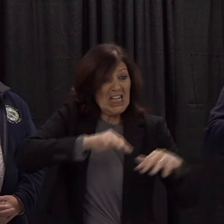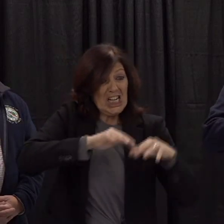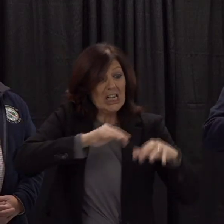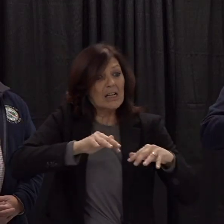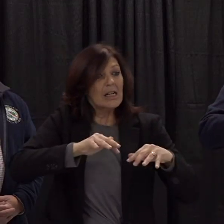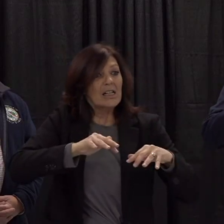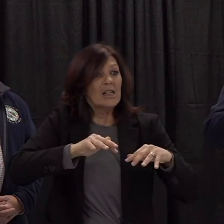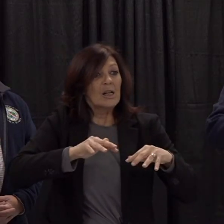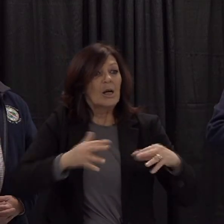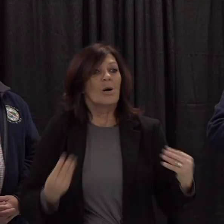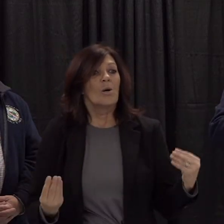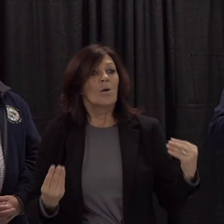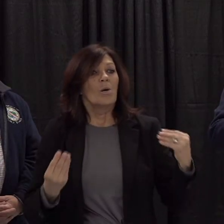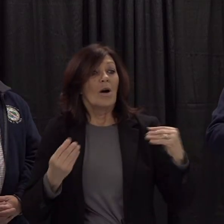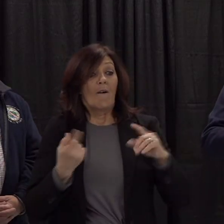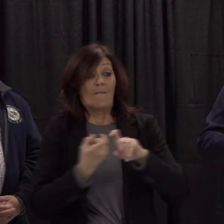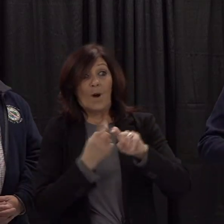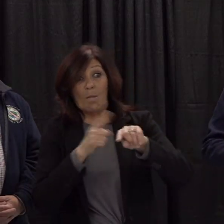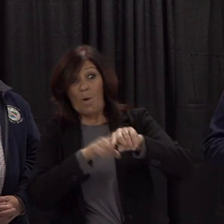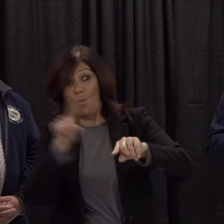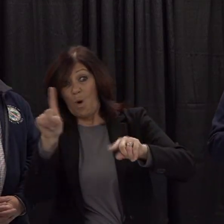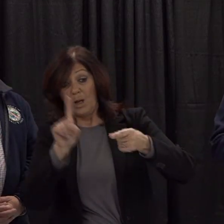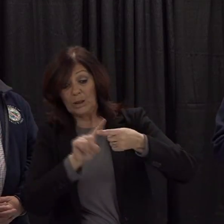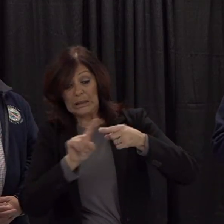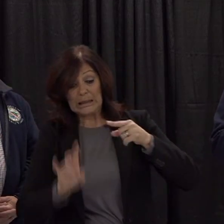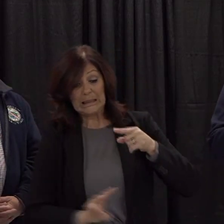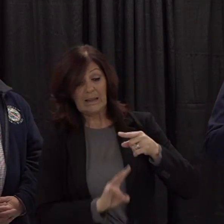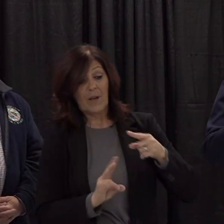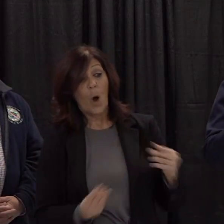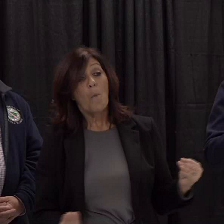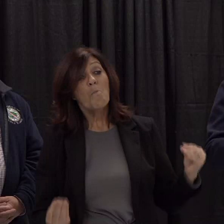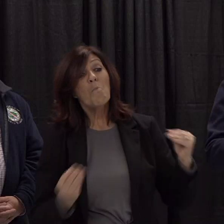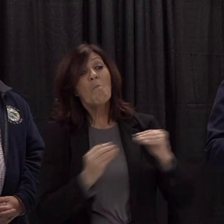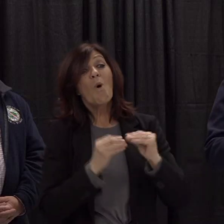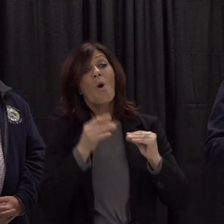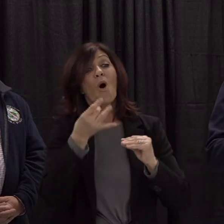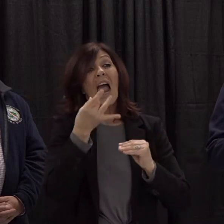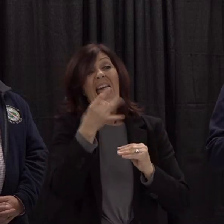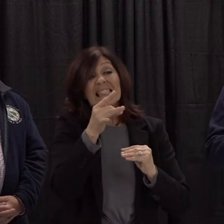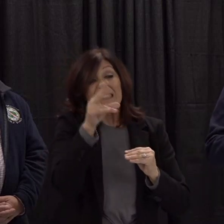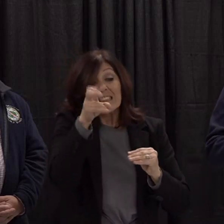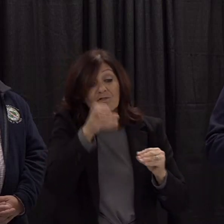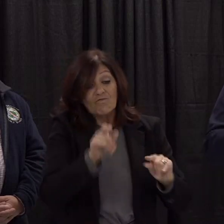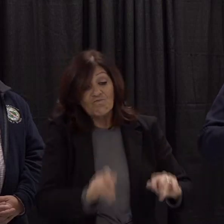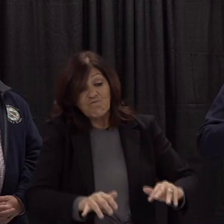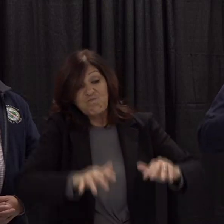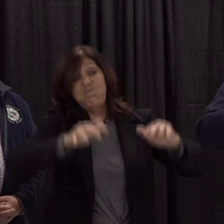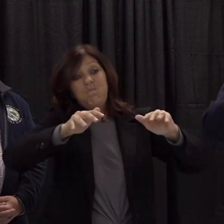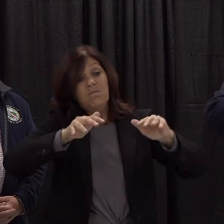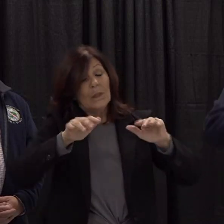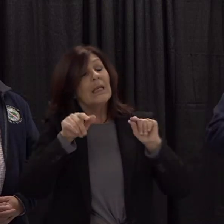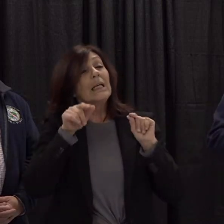from 1:00 PM today to 7:00 PM at least 18 inches and maybe 12 inches of snow. So this is in addition to what